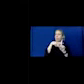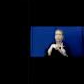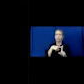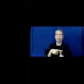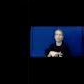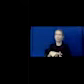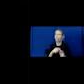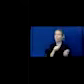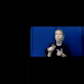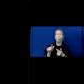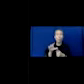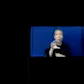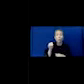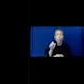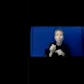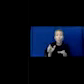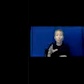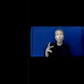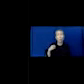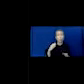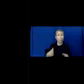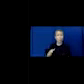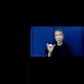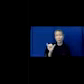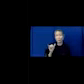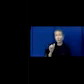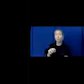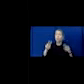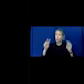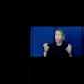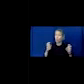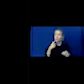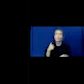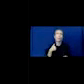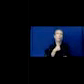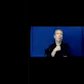coworkers and the owners saying, quote, we absolutely love having Dan work here.